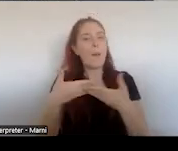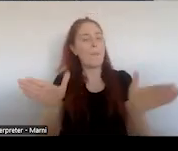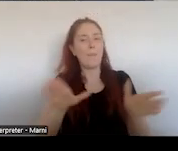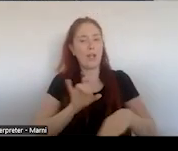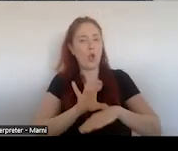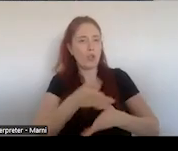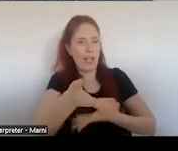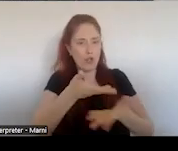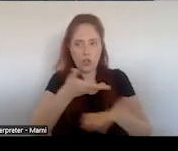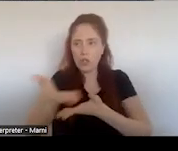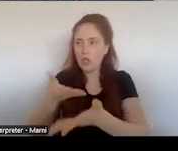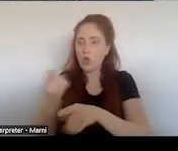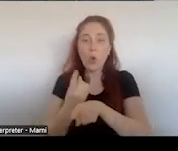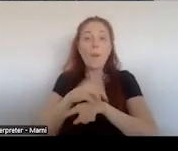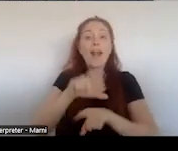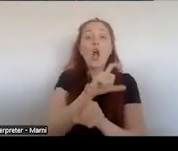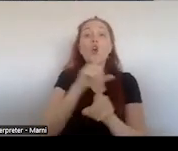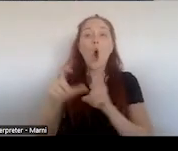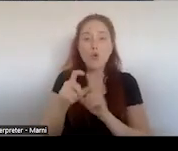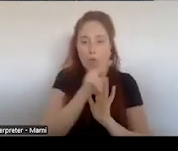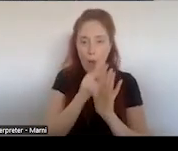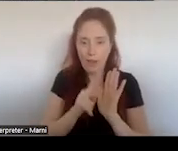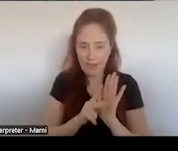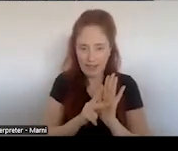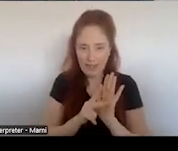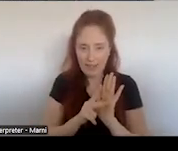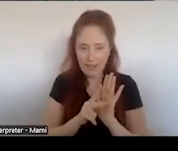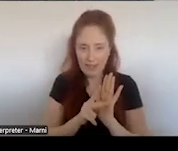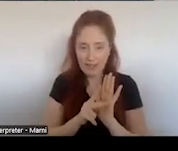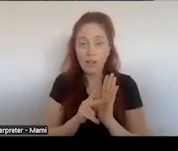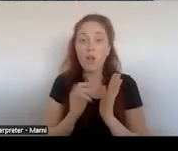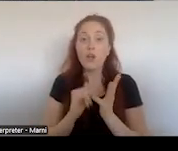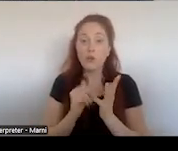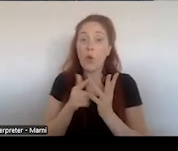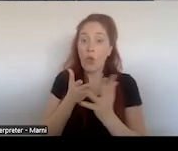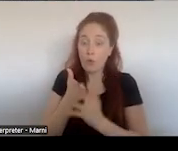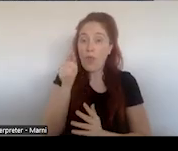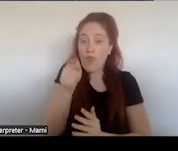Policy and there were a lot of submissions to that process that advocated for greater disability